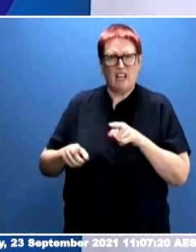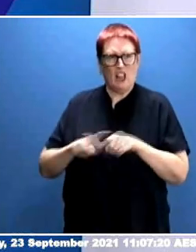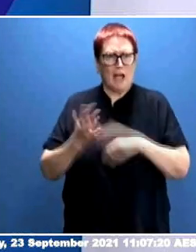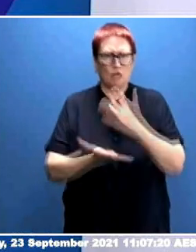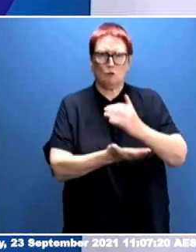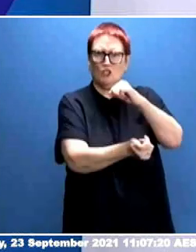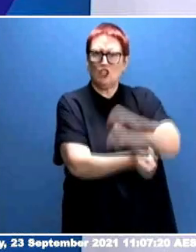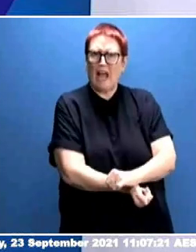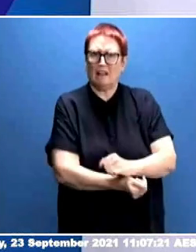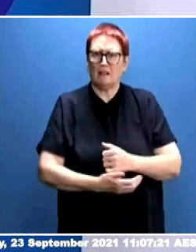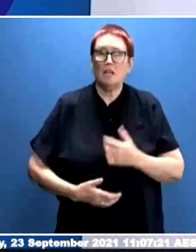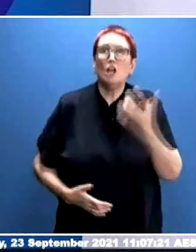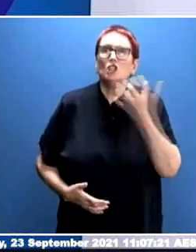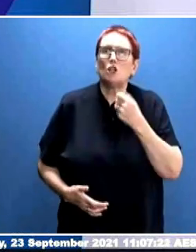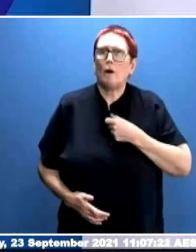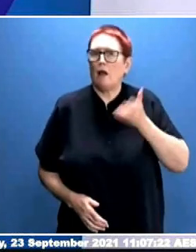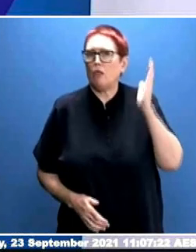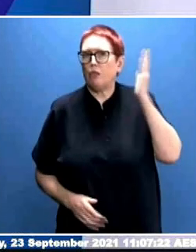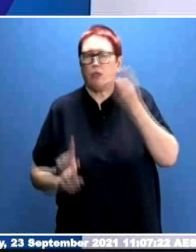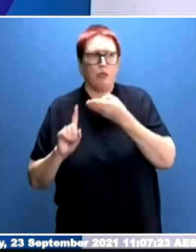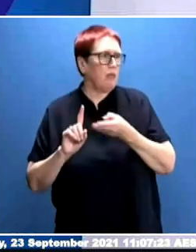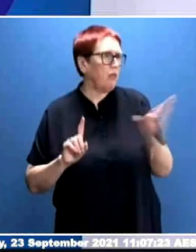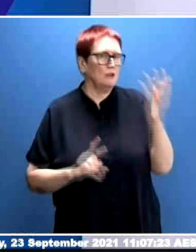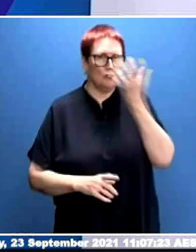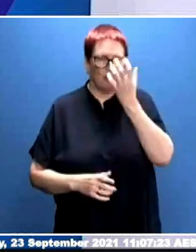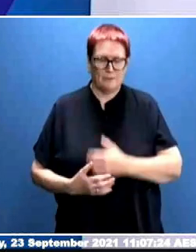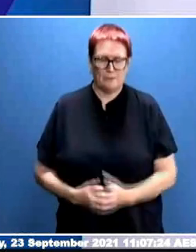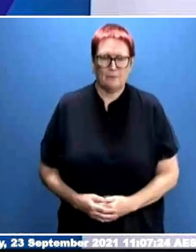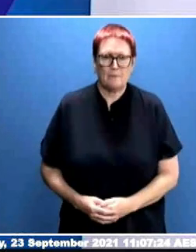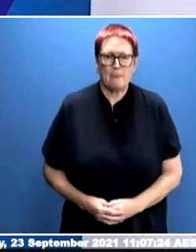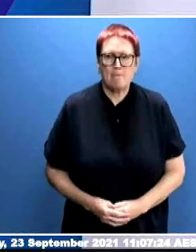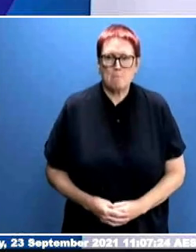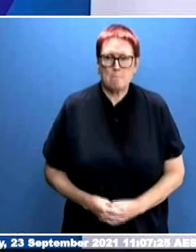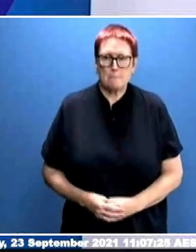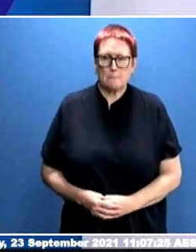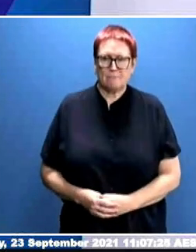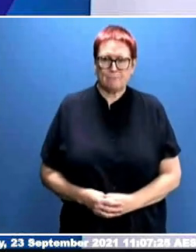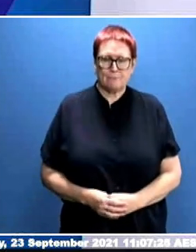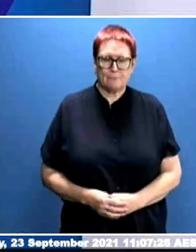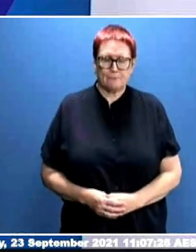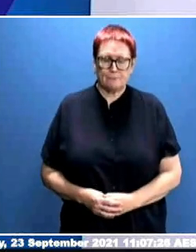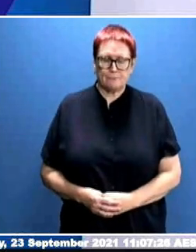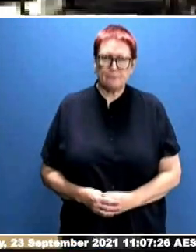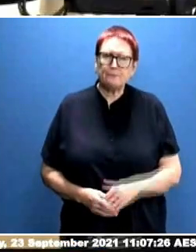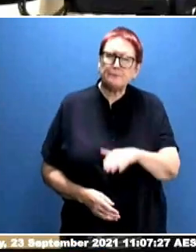Sorry, that's a little homily. Carry on. Dr Thompson, is there currently a proposal that you're aware of